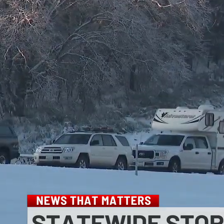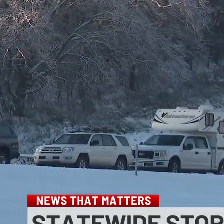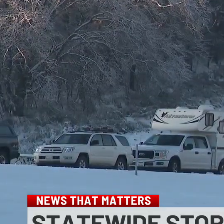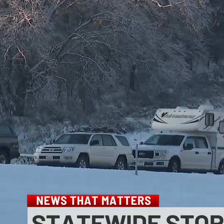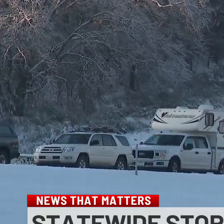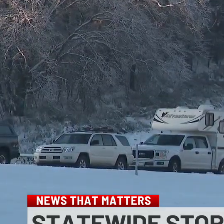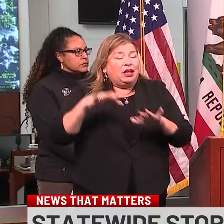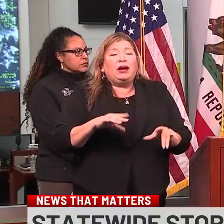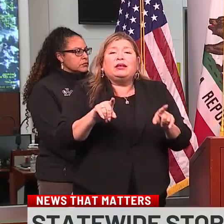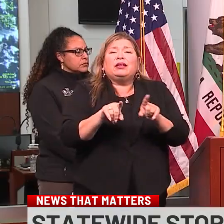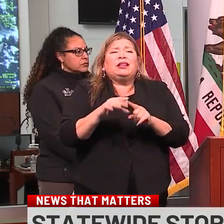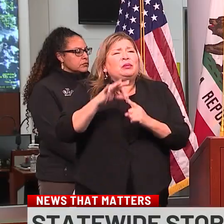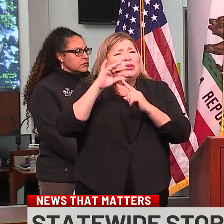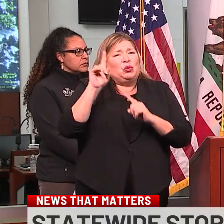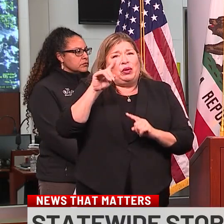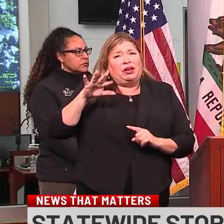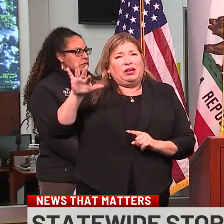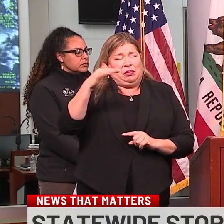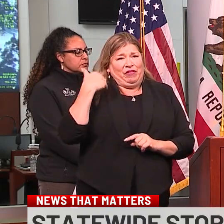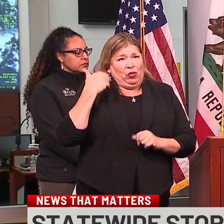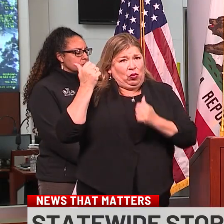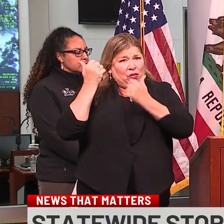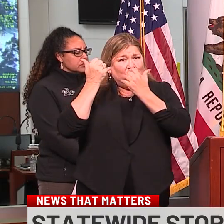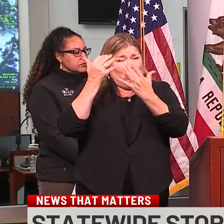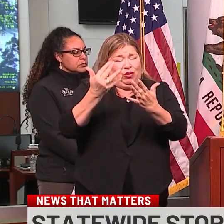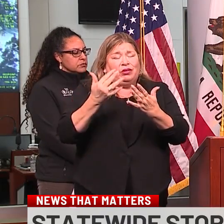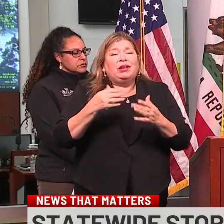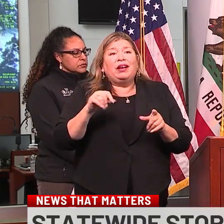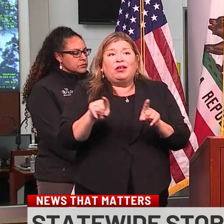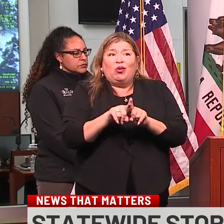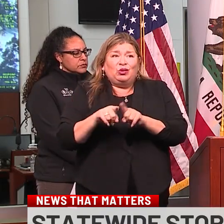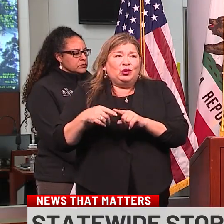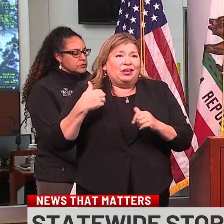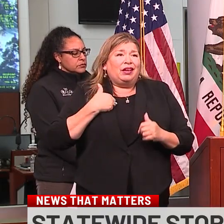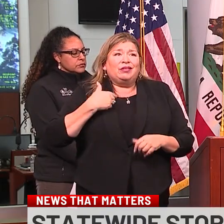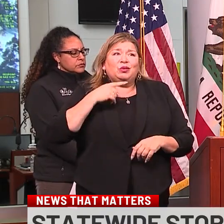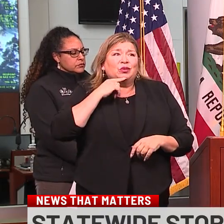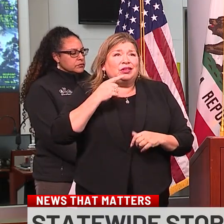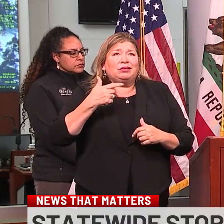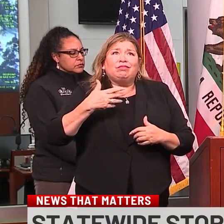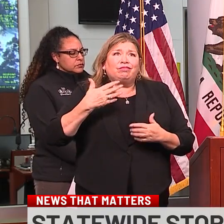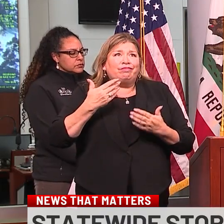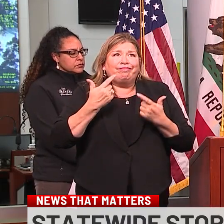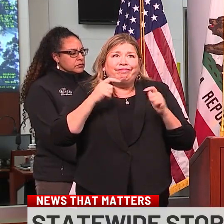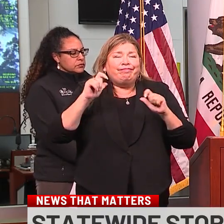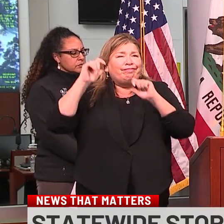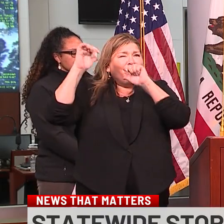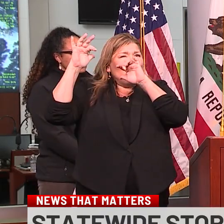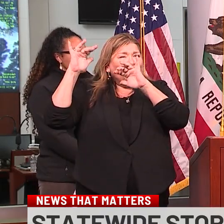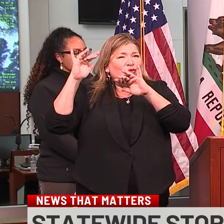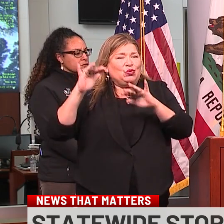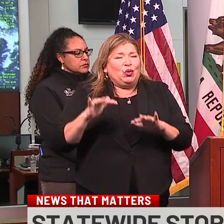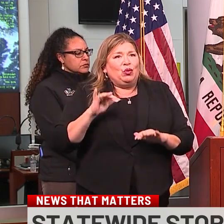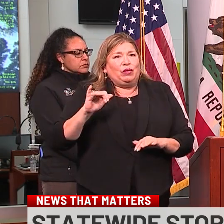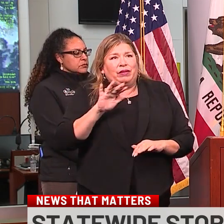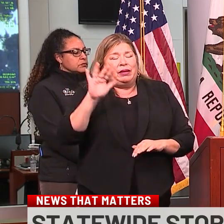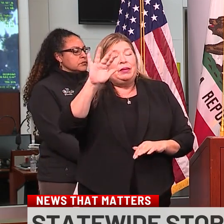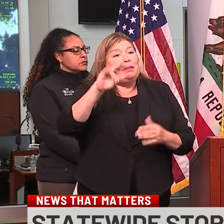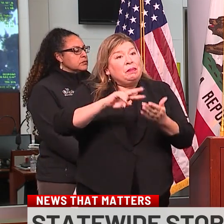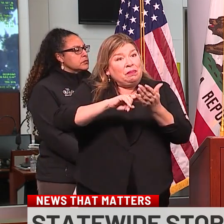STARTED. BUT THEY'RE ASKING CIVILIANS TO DO THEIR PART TO LIKE CHECKING QUICK MAPS FOR UPDATED ROAD CONDITIONS AND HEAVY SNOWFALL IN THE HIGHER